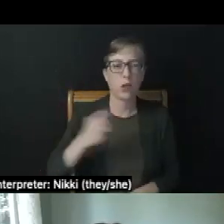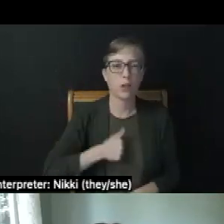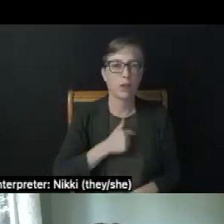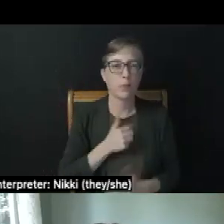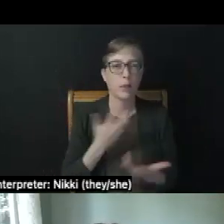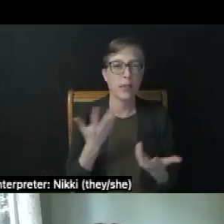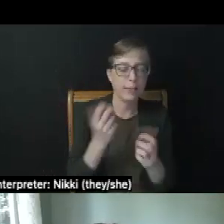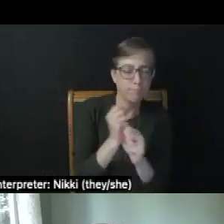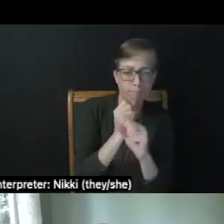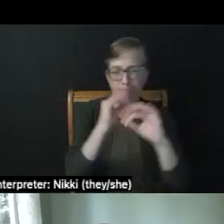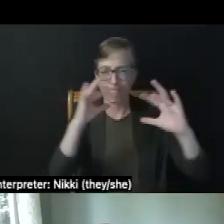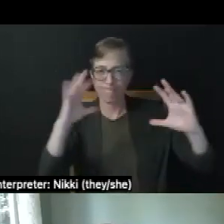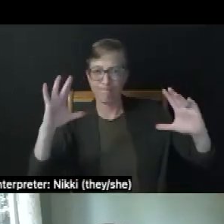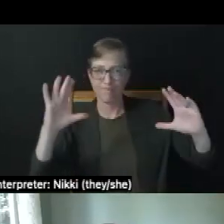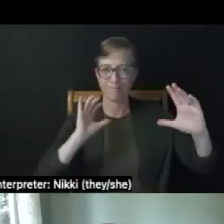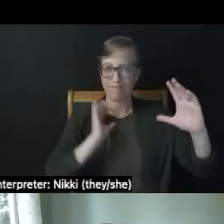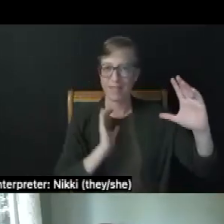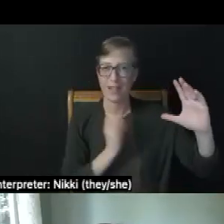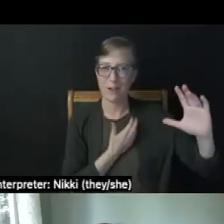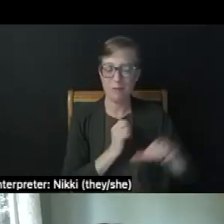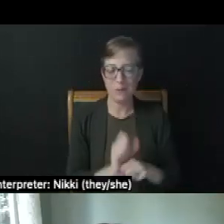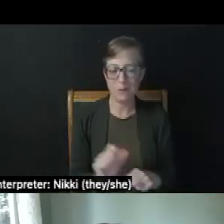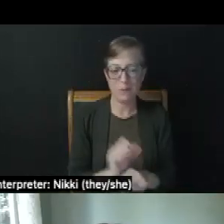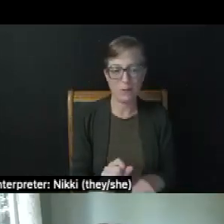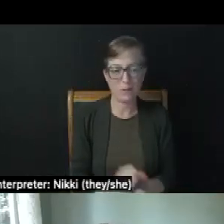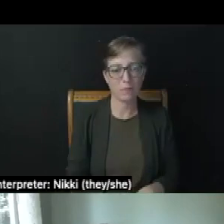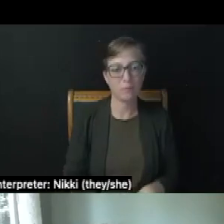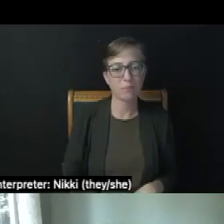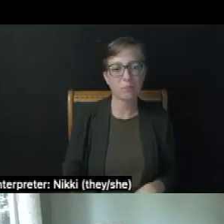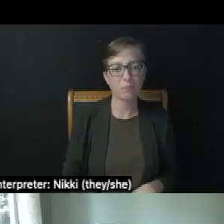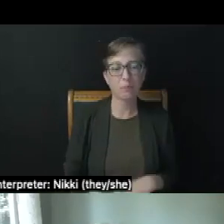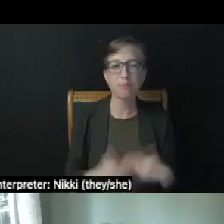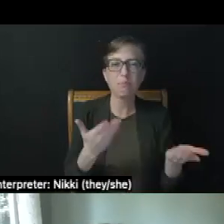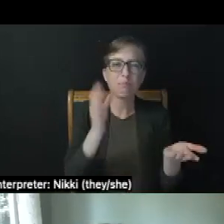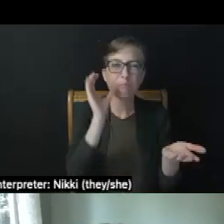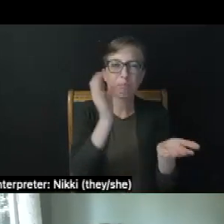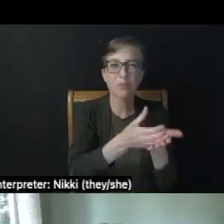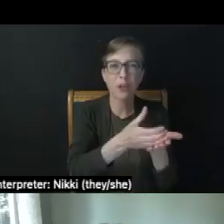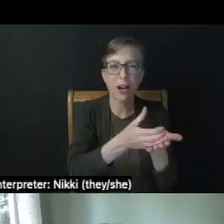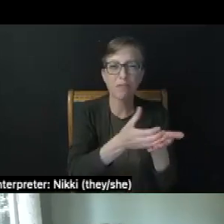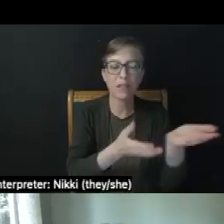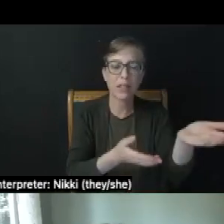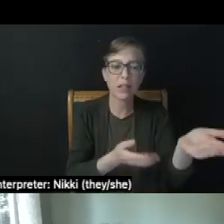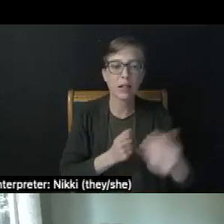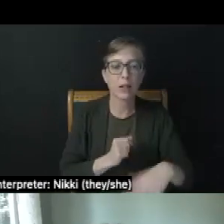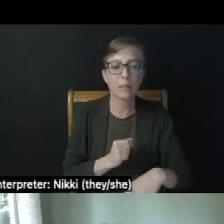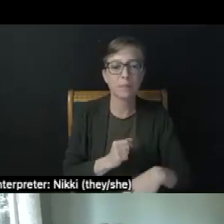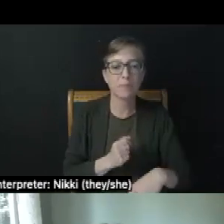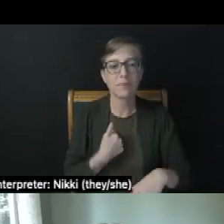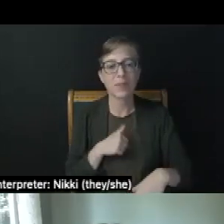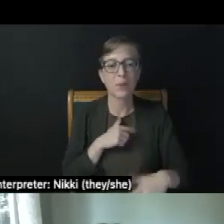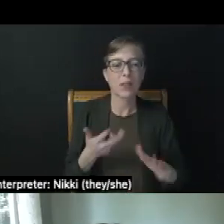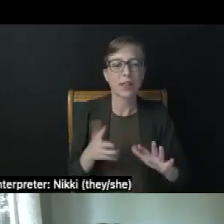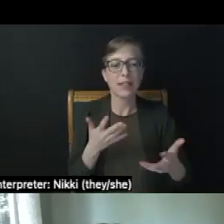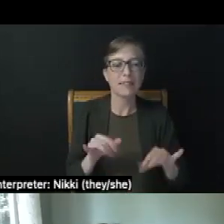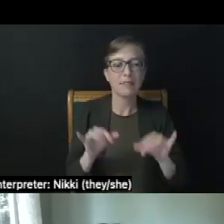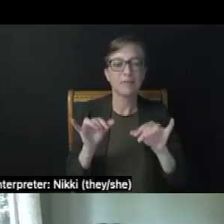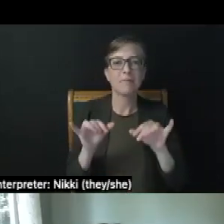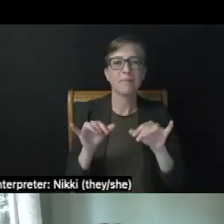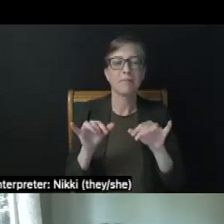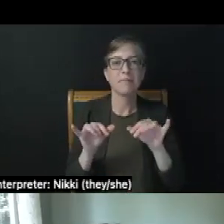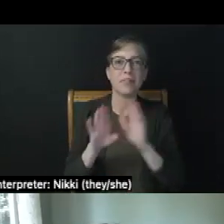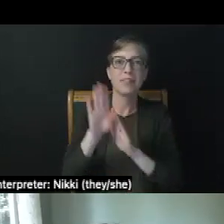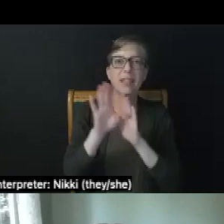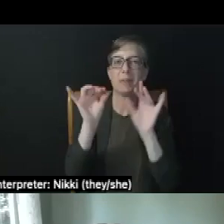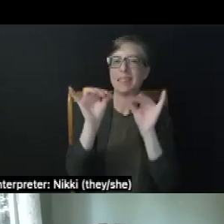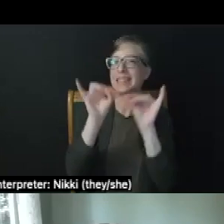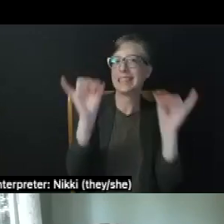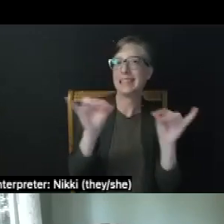Here we've developed a systems of three circles,